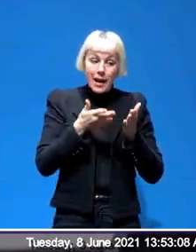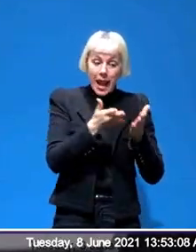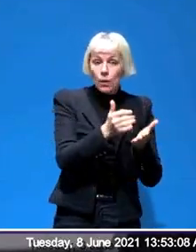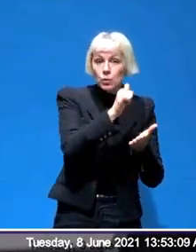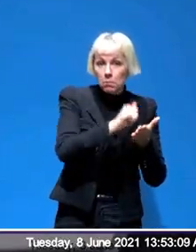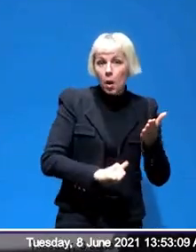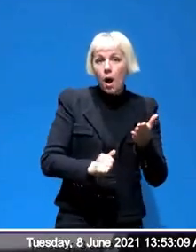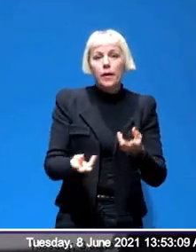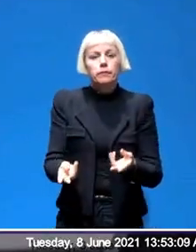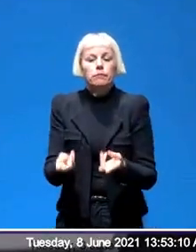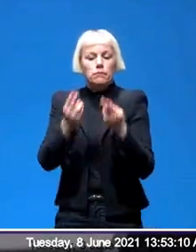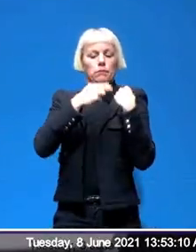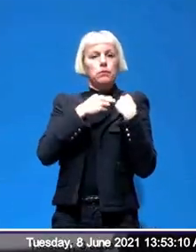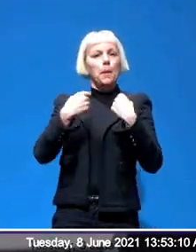monitor on their behalf.